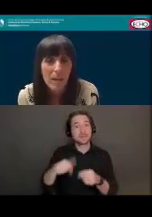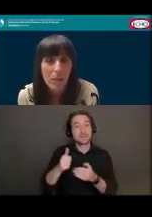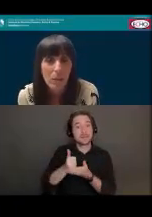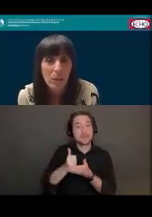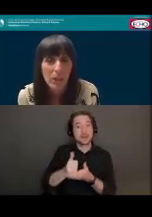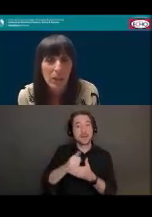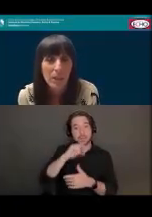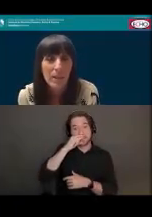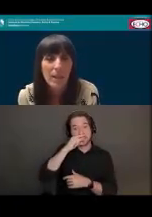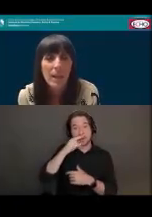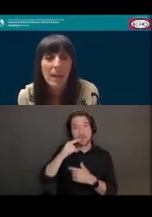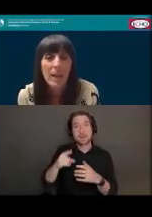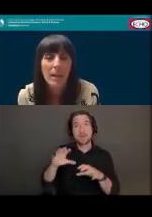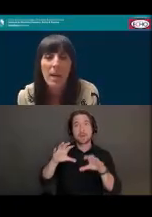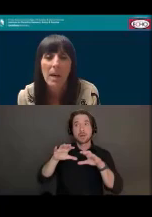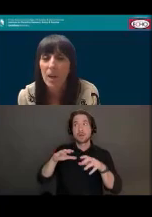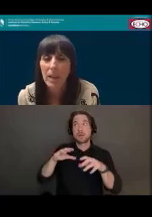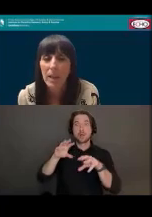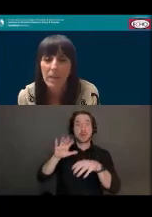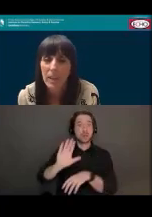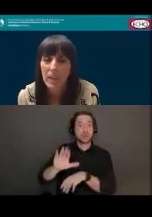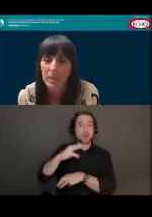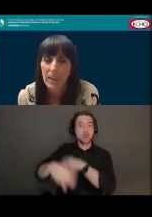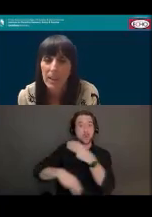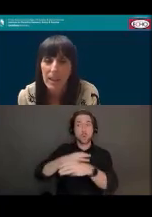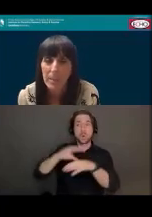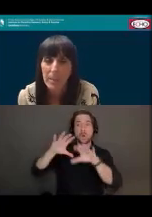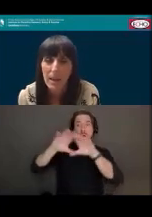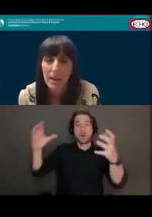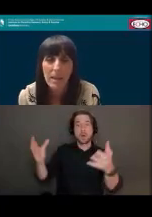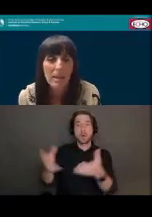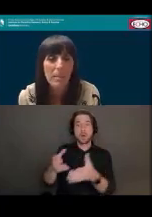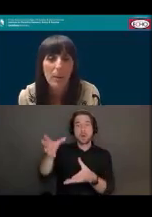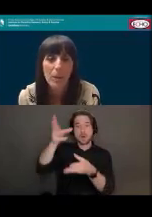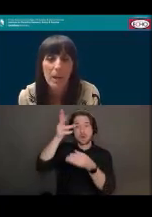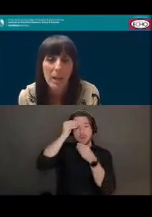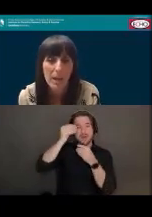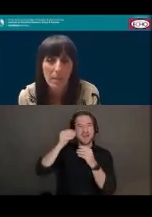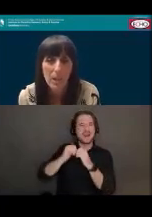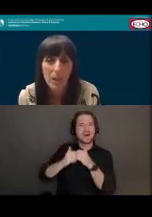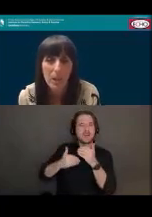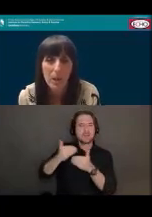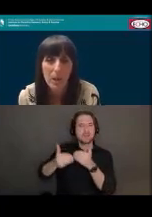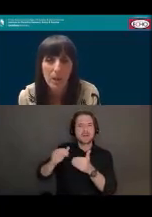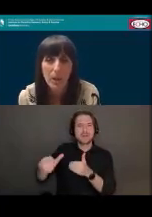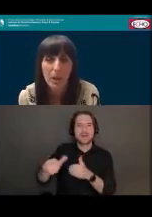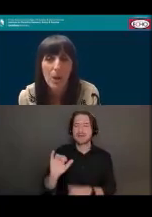their world a child, feeding a pet, pushing an empty stroller,